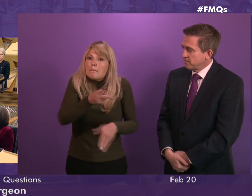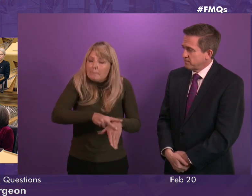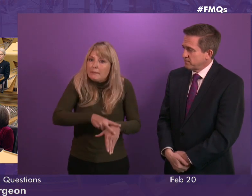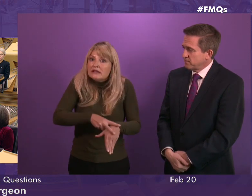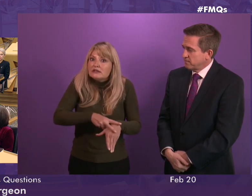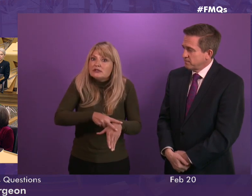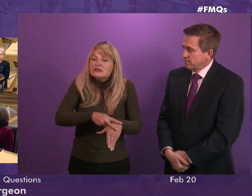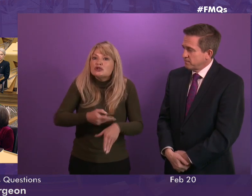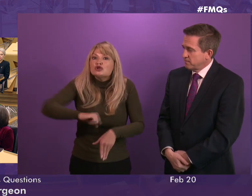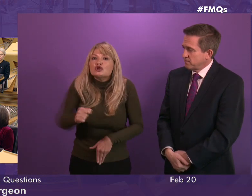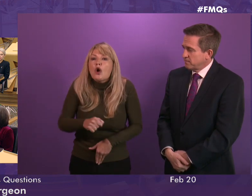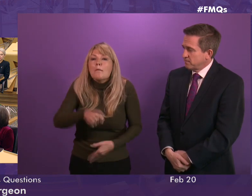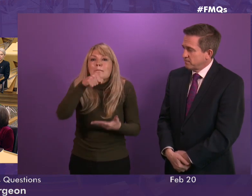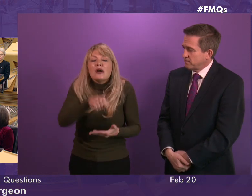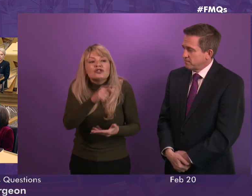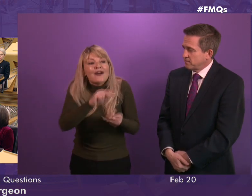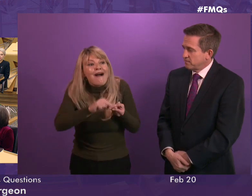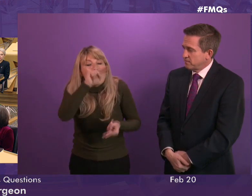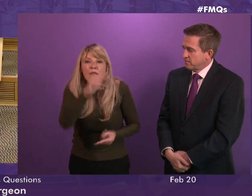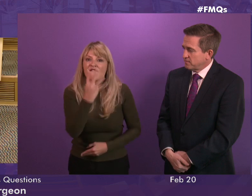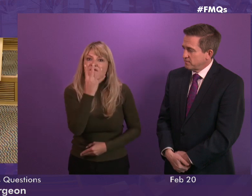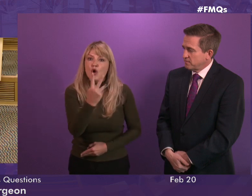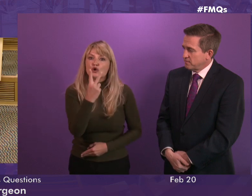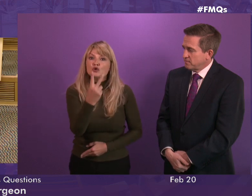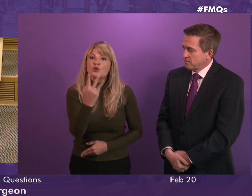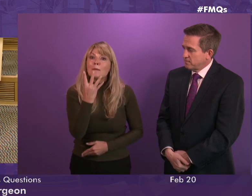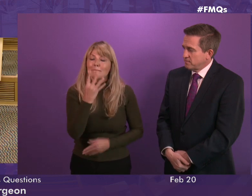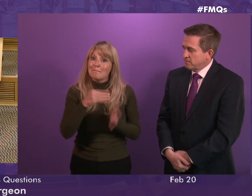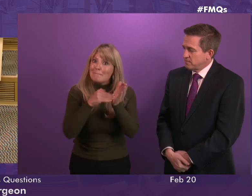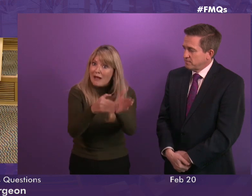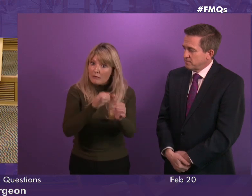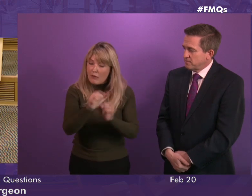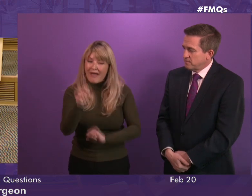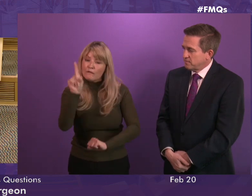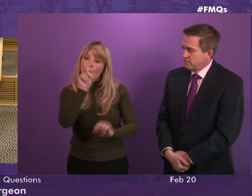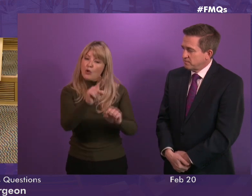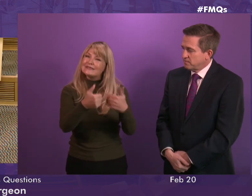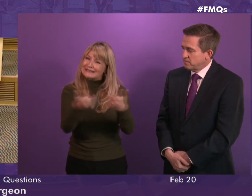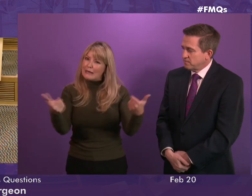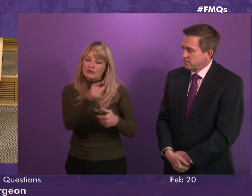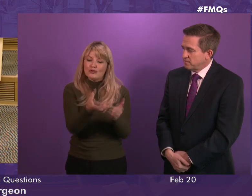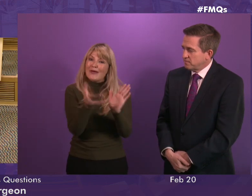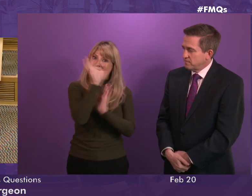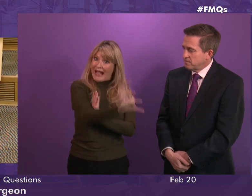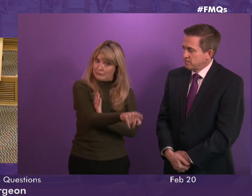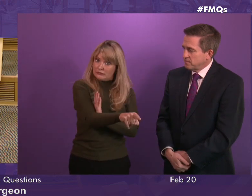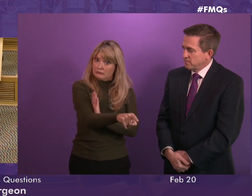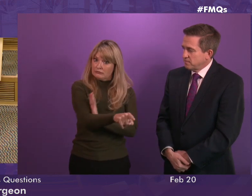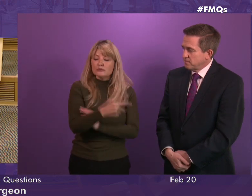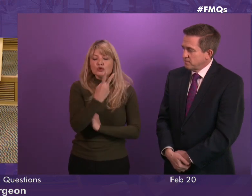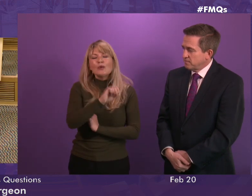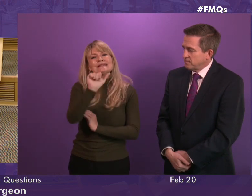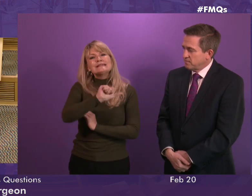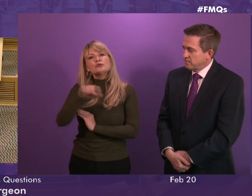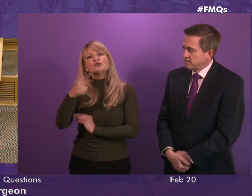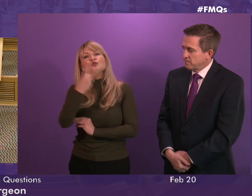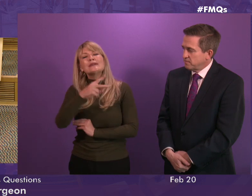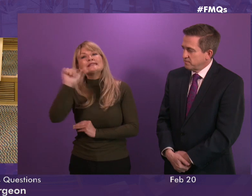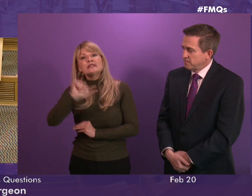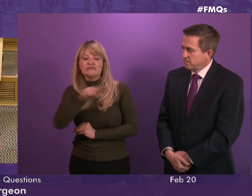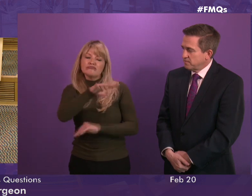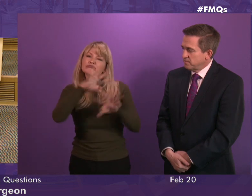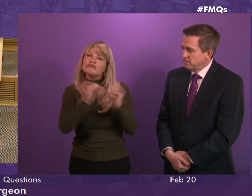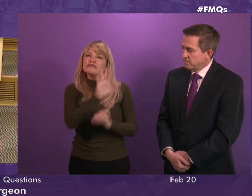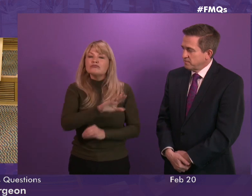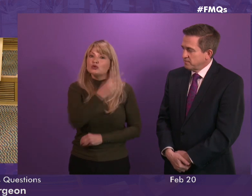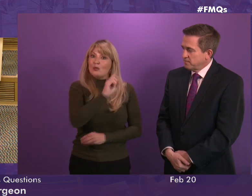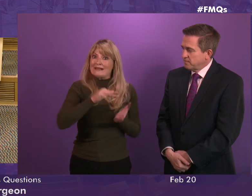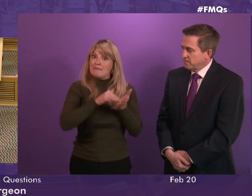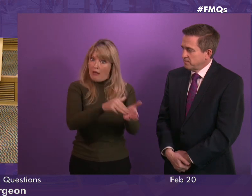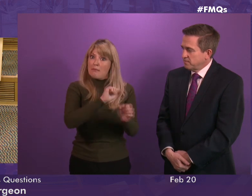budget by £42 million. In 2016-17, Police Scotland’s capital budget was £20 million.